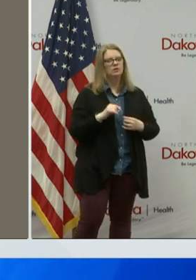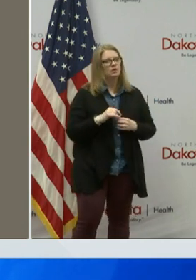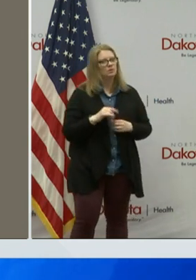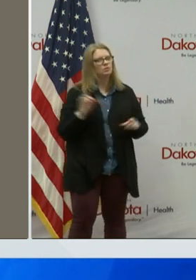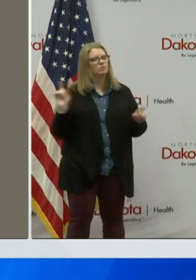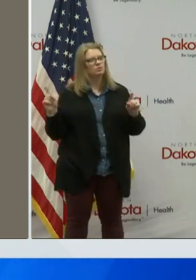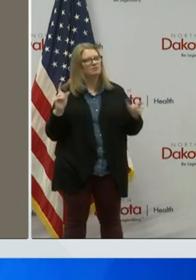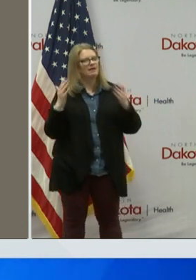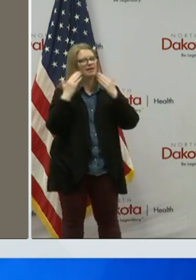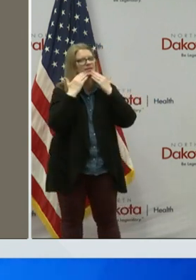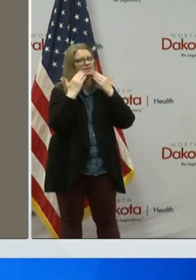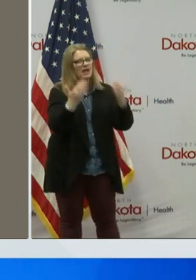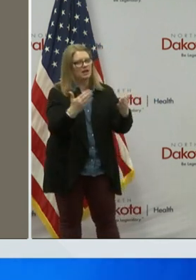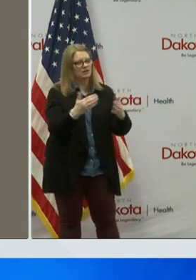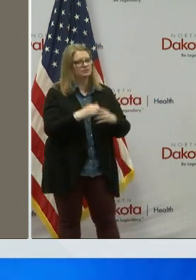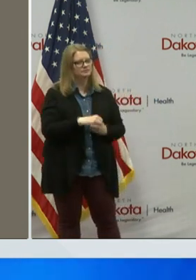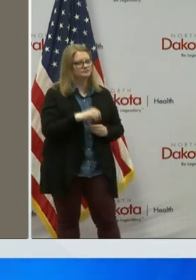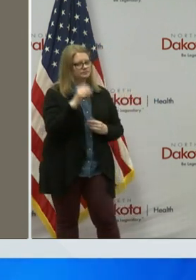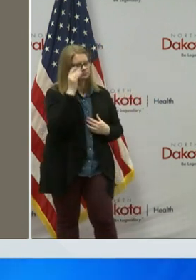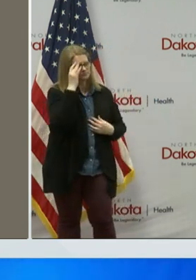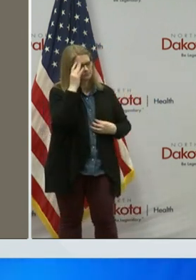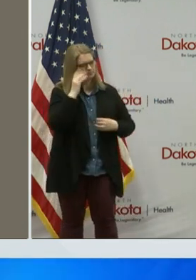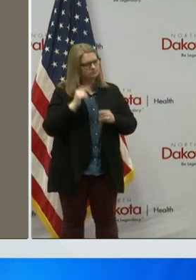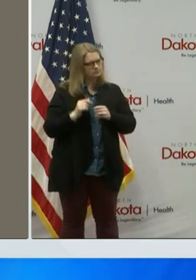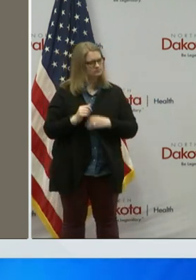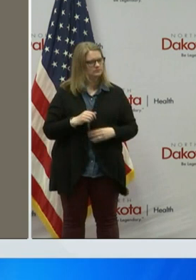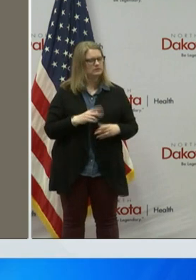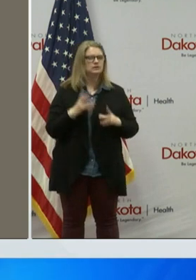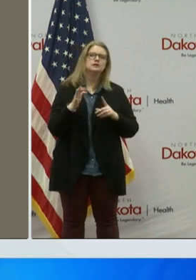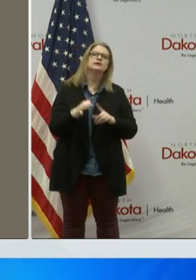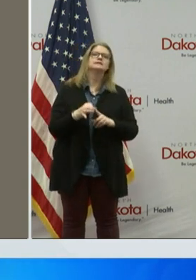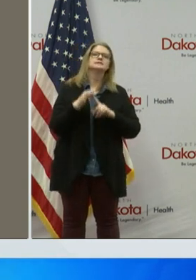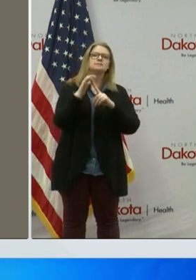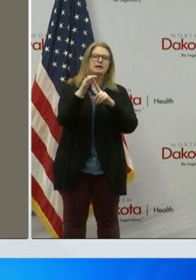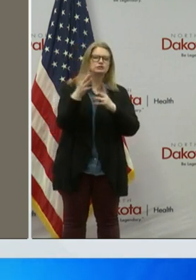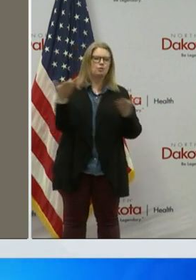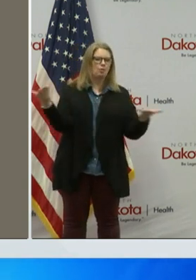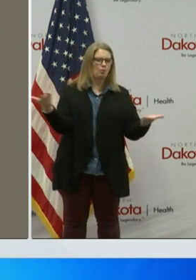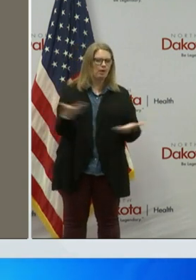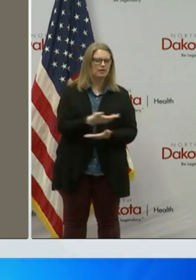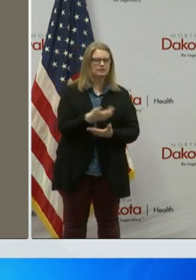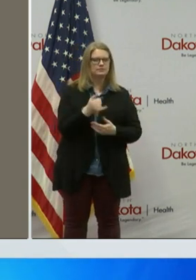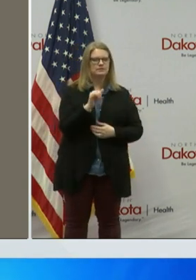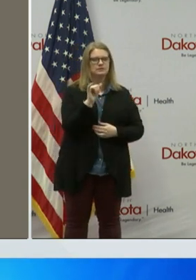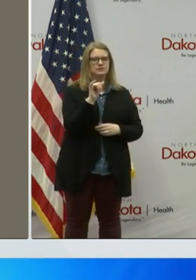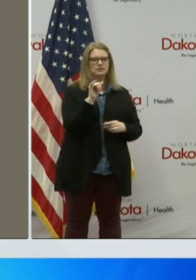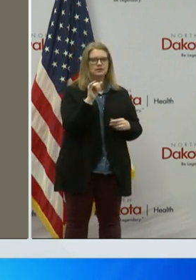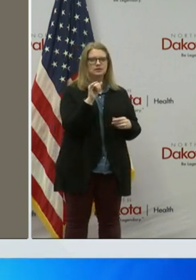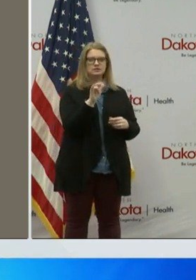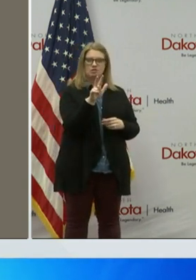WEARING MASK. ONLY ONE CASE BETWEEN THE OF TWO THEM AND THANK THEM FOR THE GREAT WORK WE ARE DOING.